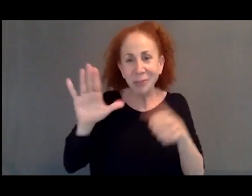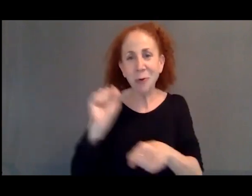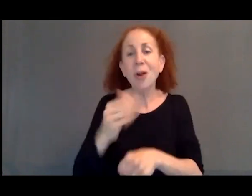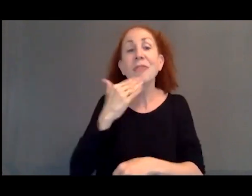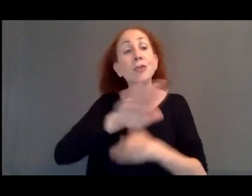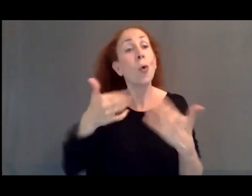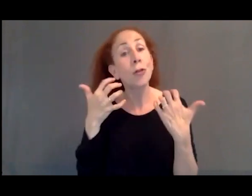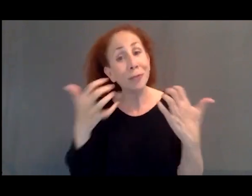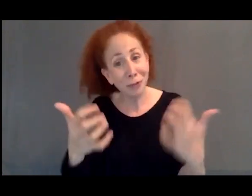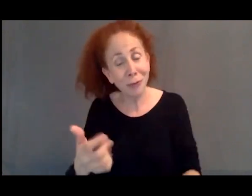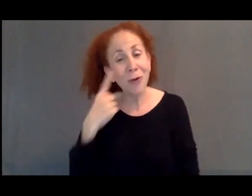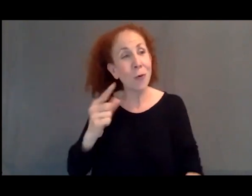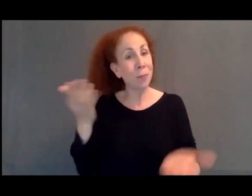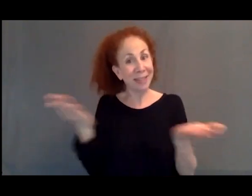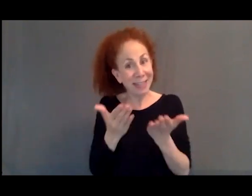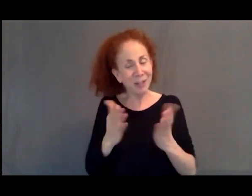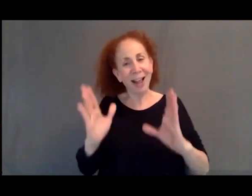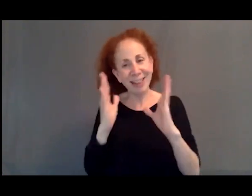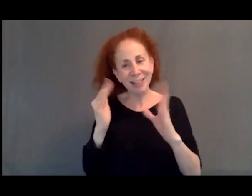And thanks to all of you for being here and listening.